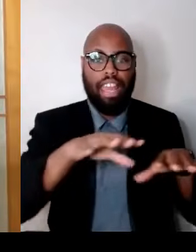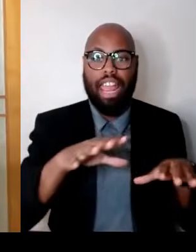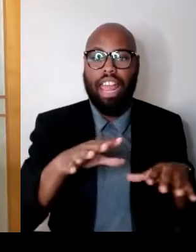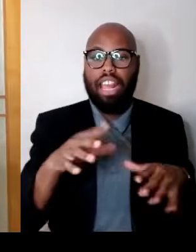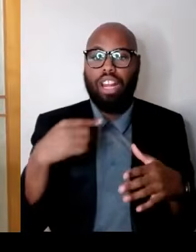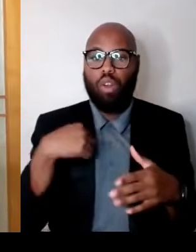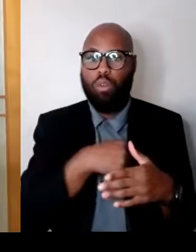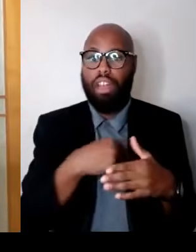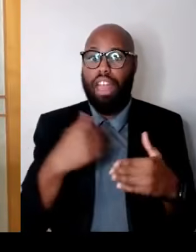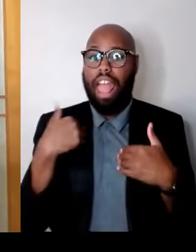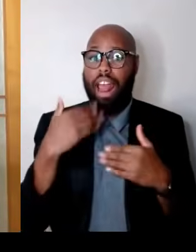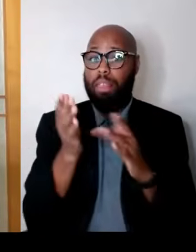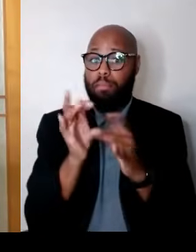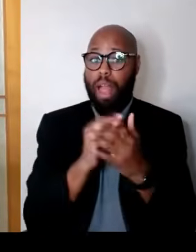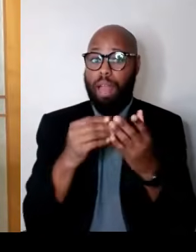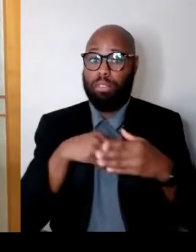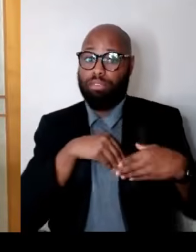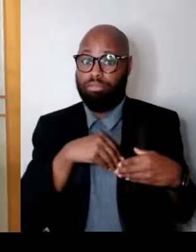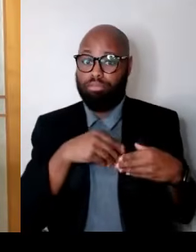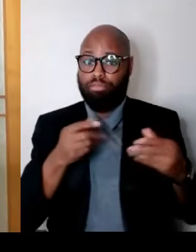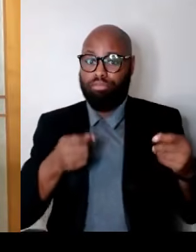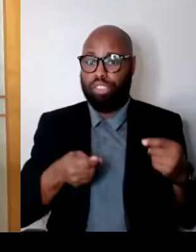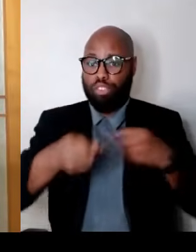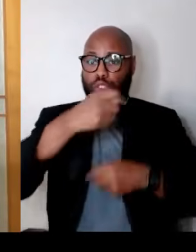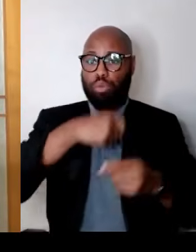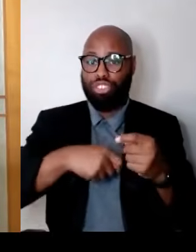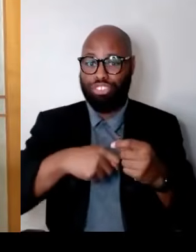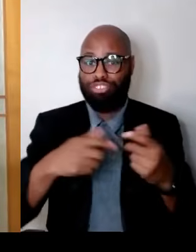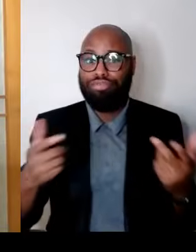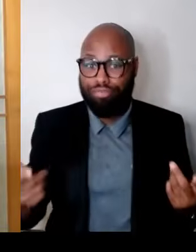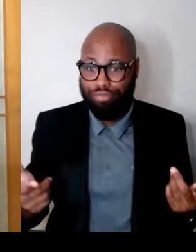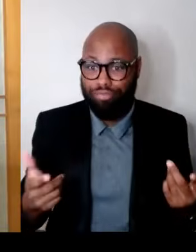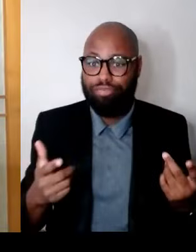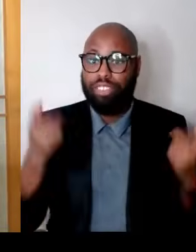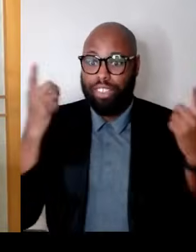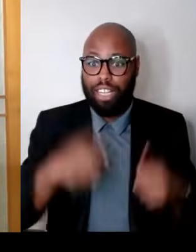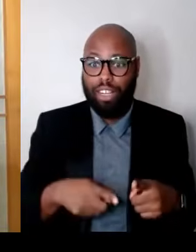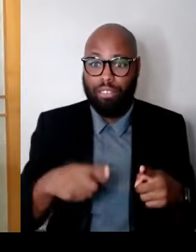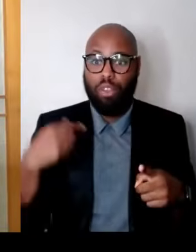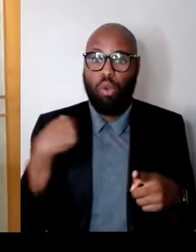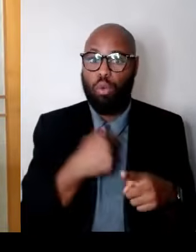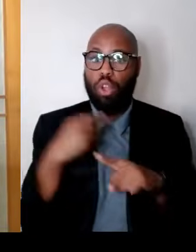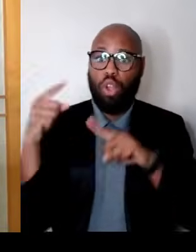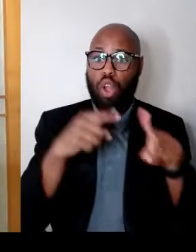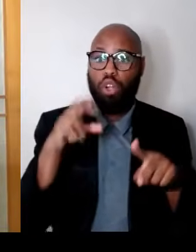So because of that, when we come to the United States as immigrants, we still carry that.